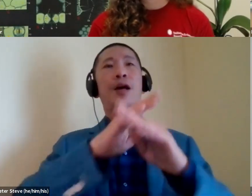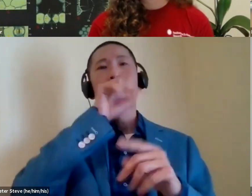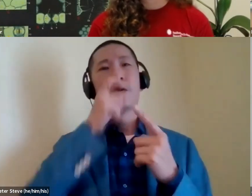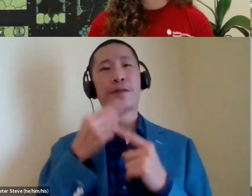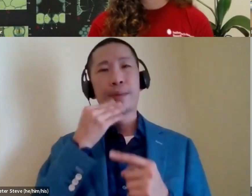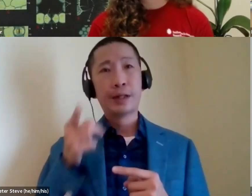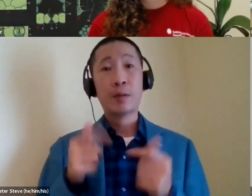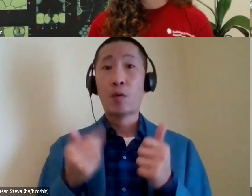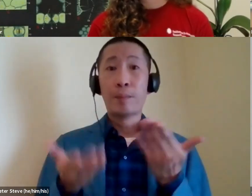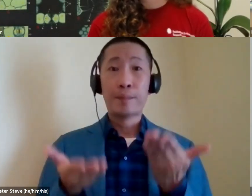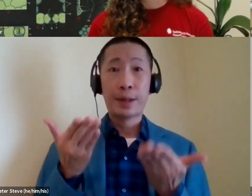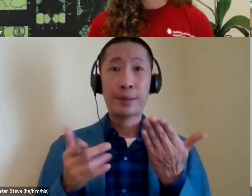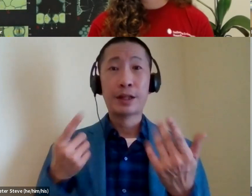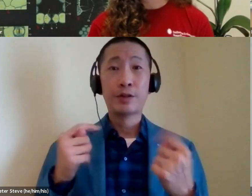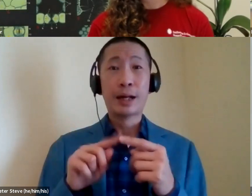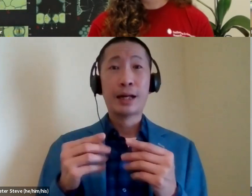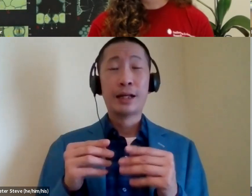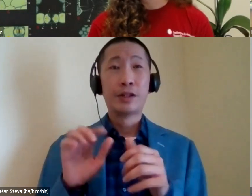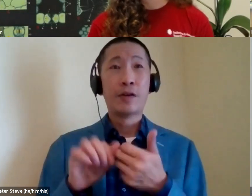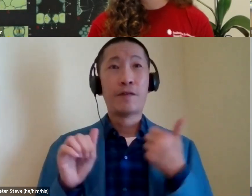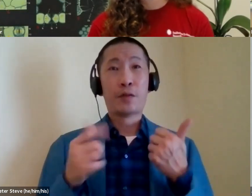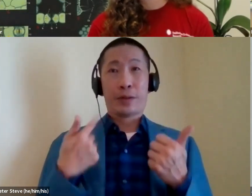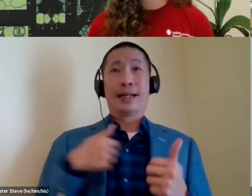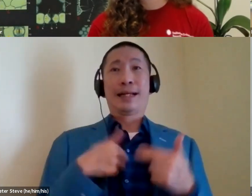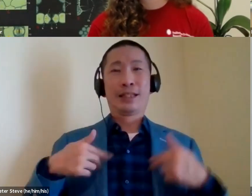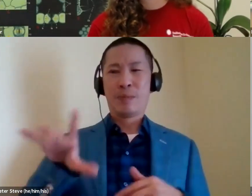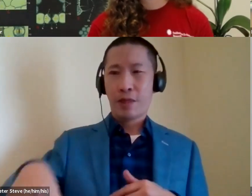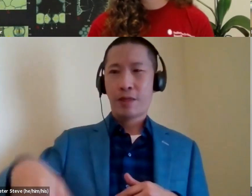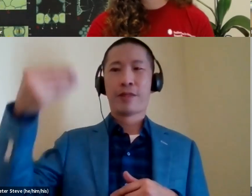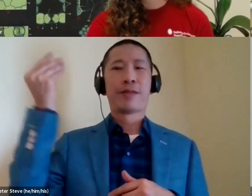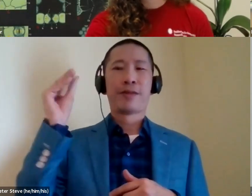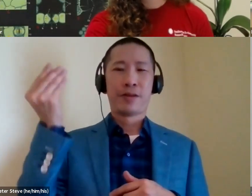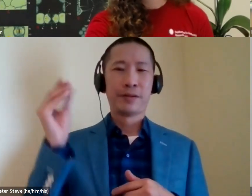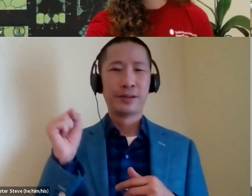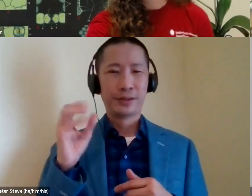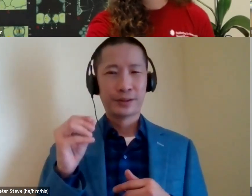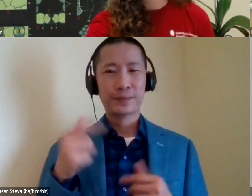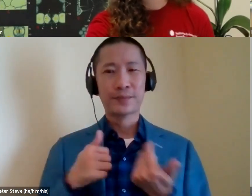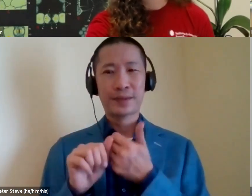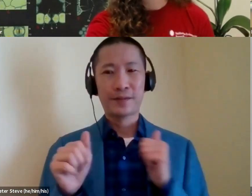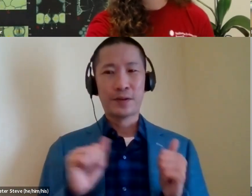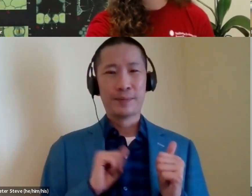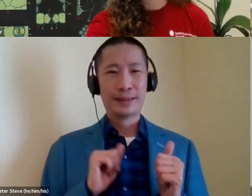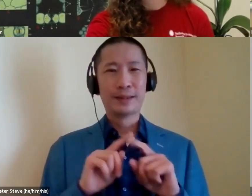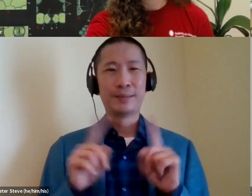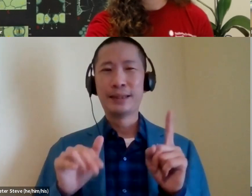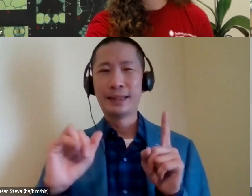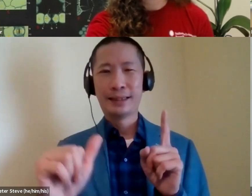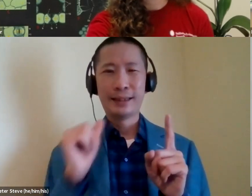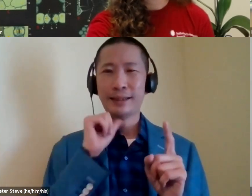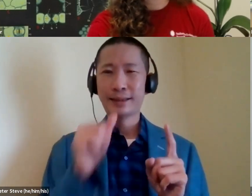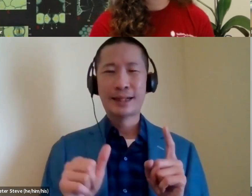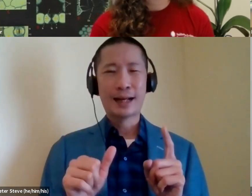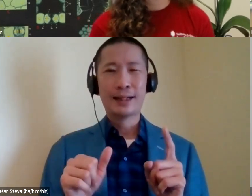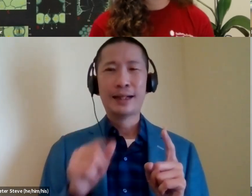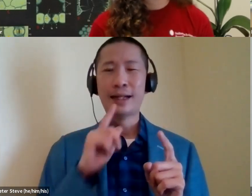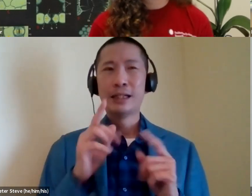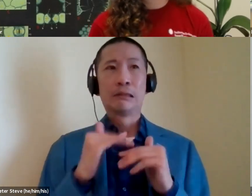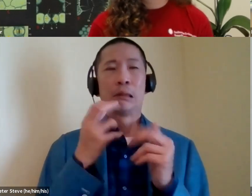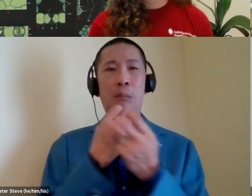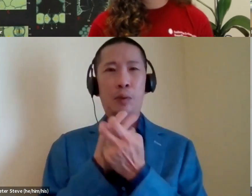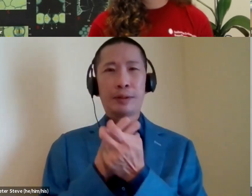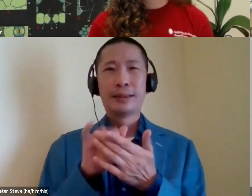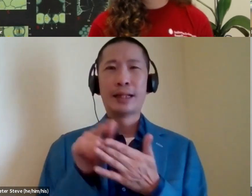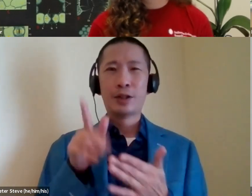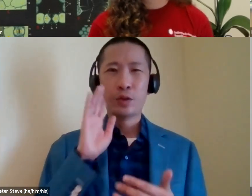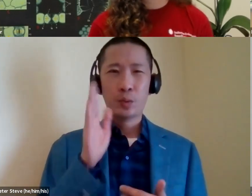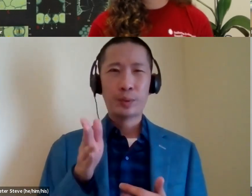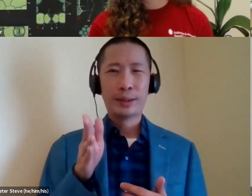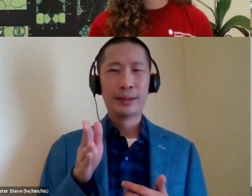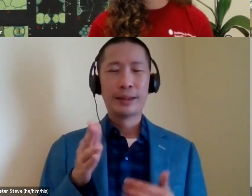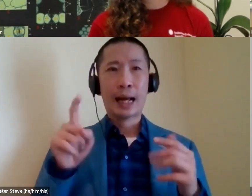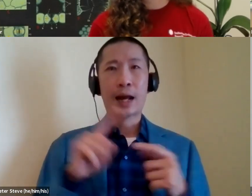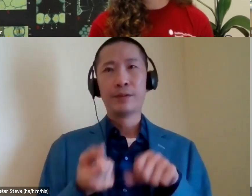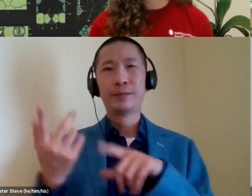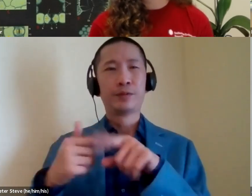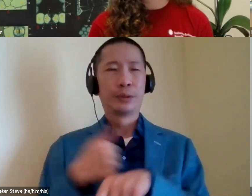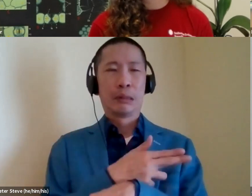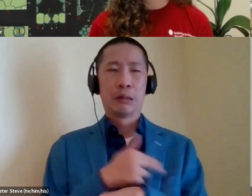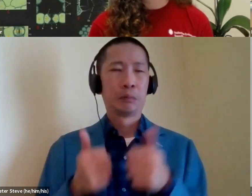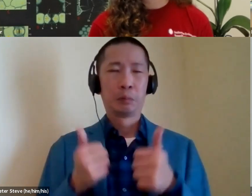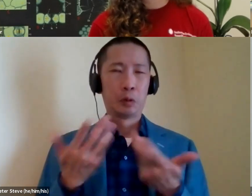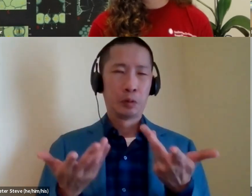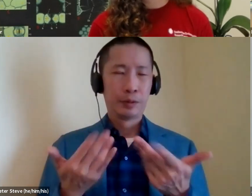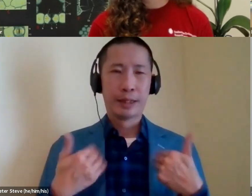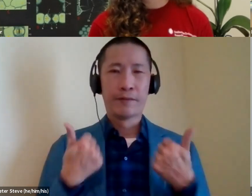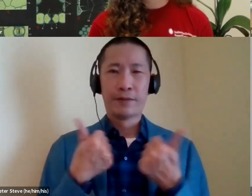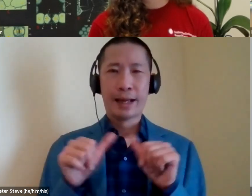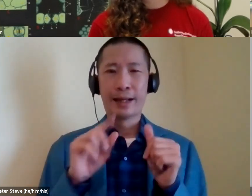Kim Komatsu (she/her): Or probably they're trying to avoid being picked up by us so yeah I would I avoid them myself but it's not gonna it's not so toxic that you would be have to be sent to the hospital or you know, have any major injuries.